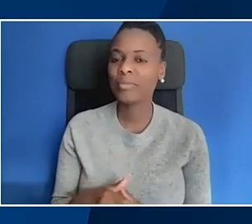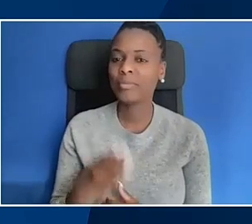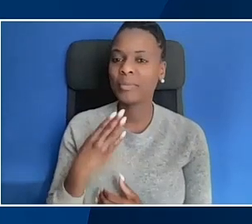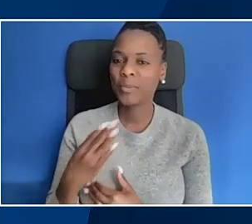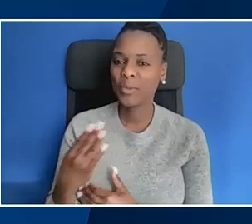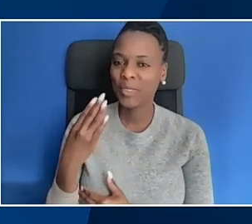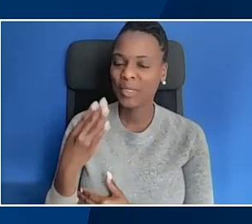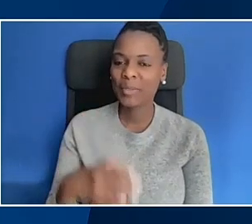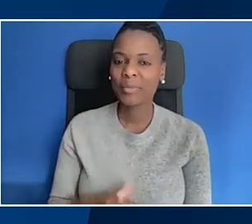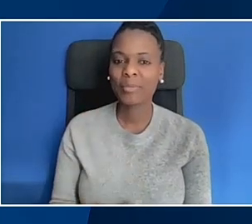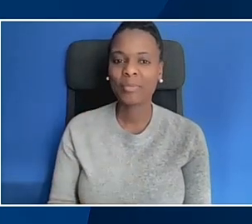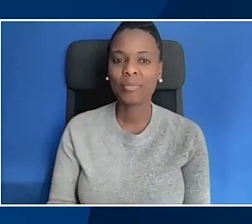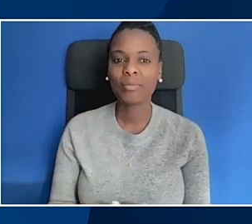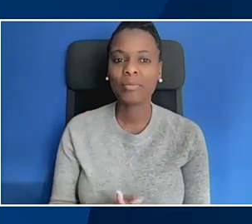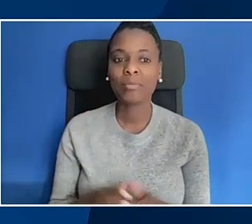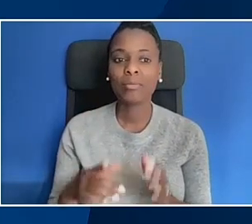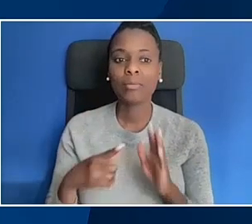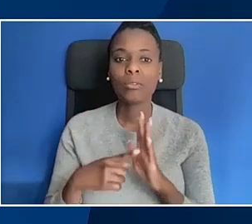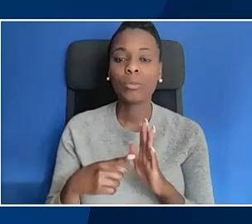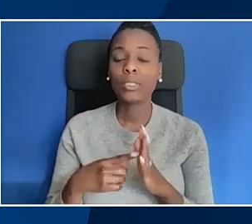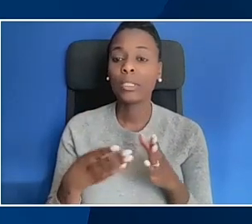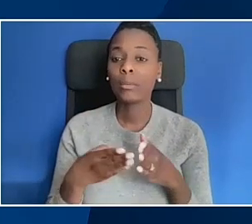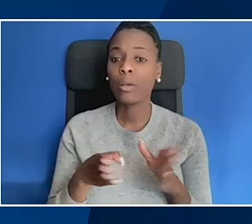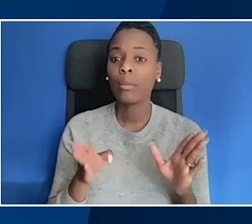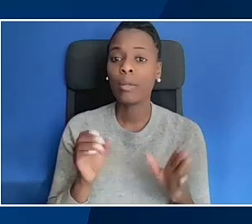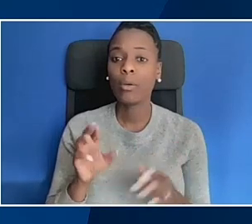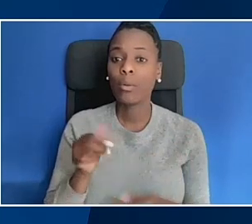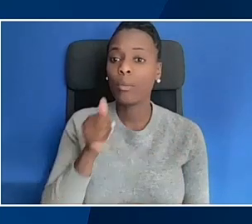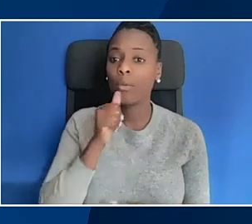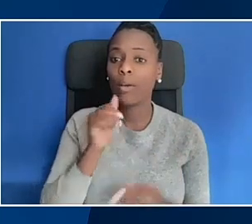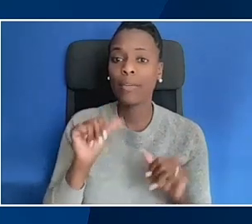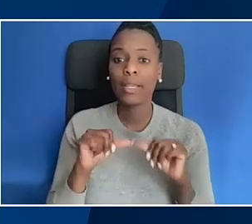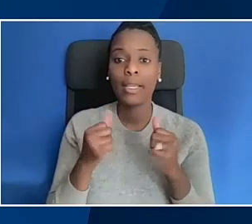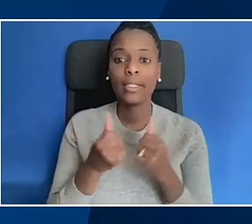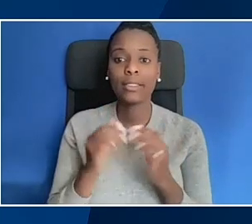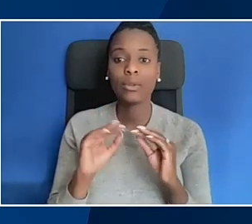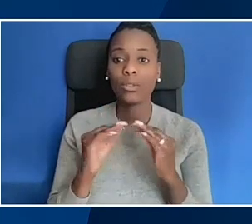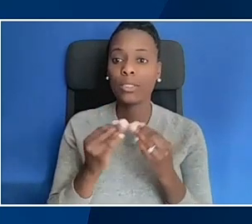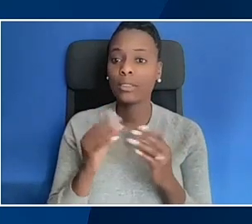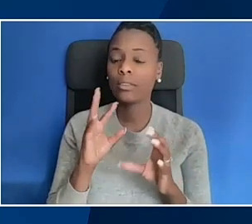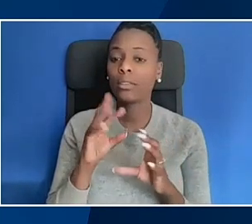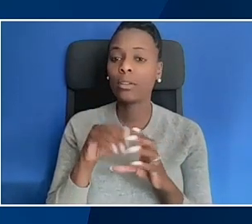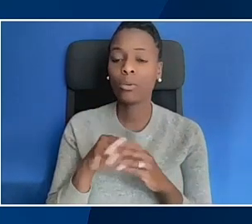Representing our public or private agencies or organizations, including community-based organizations with